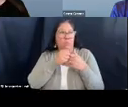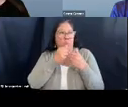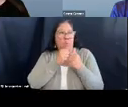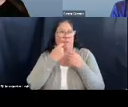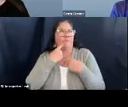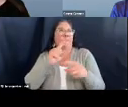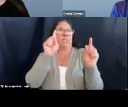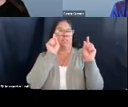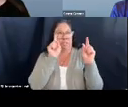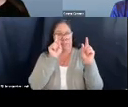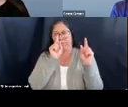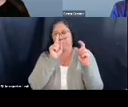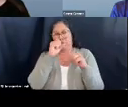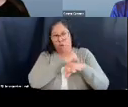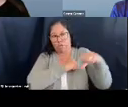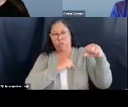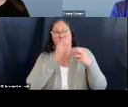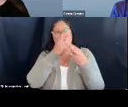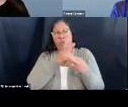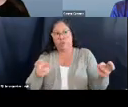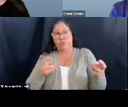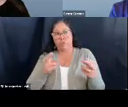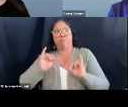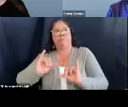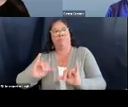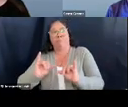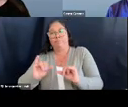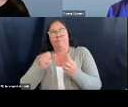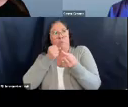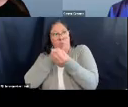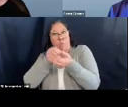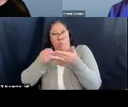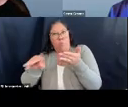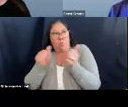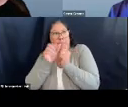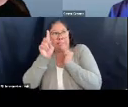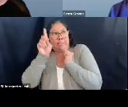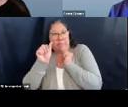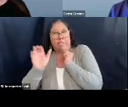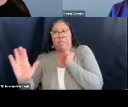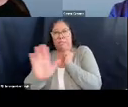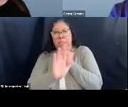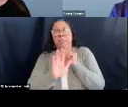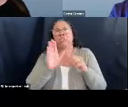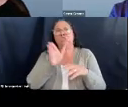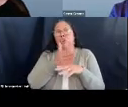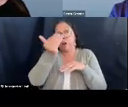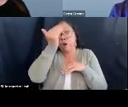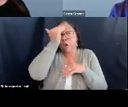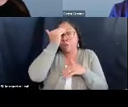resources, and insights that support students with disabilities. sharing knowledge and experiences